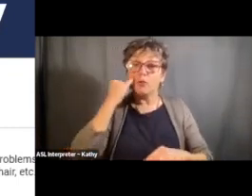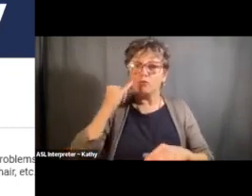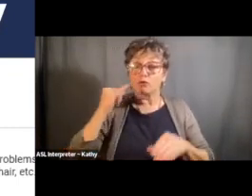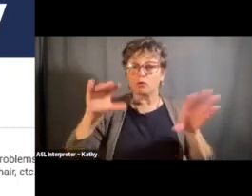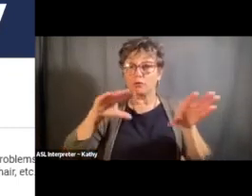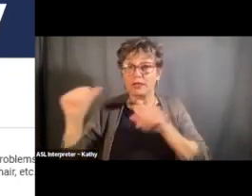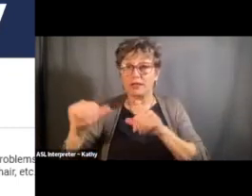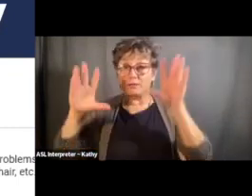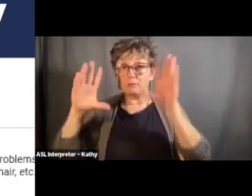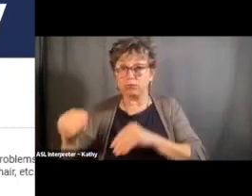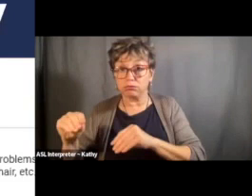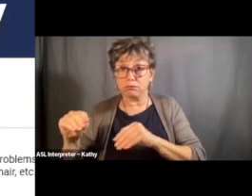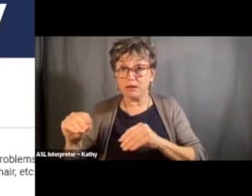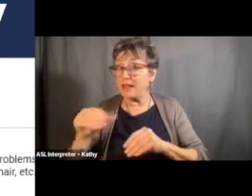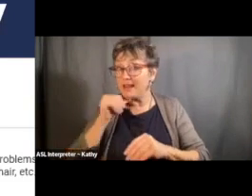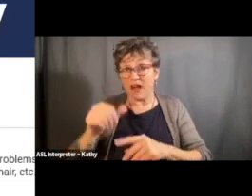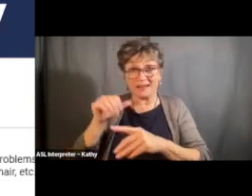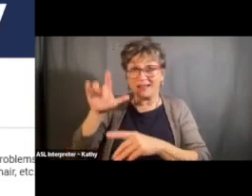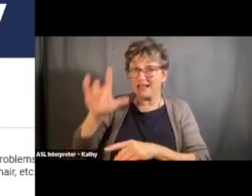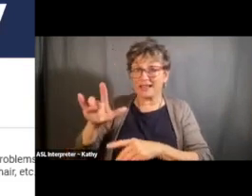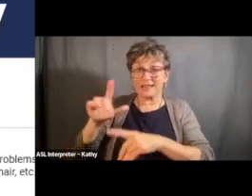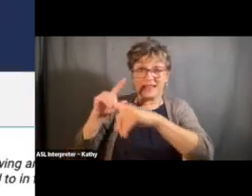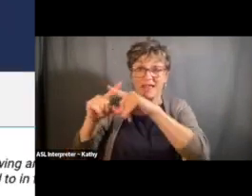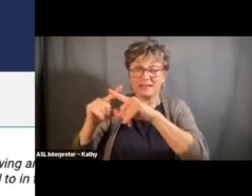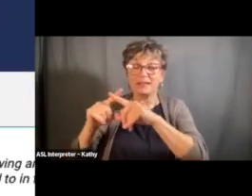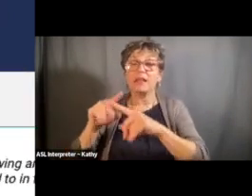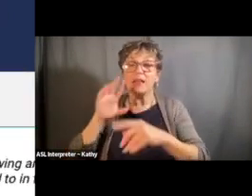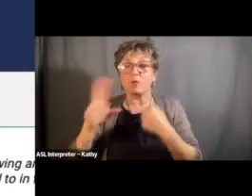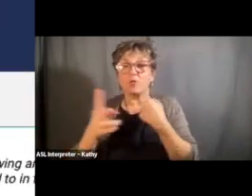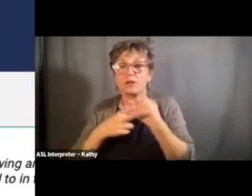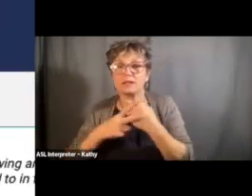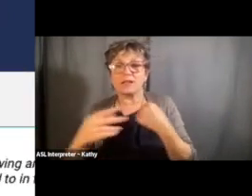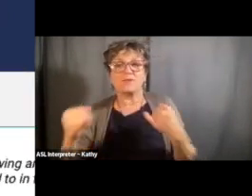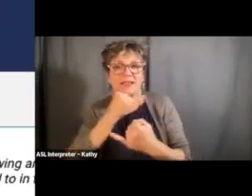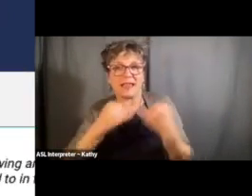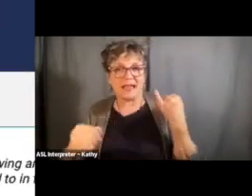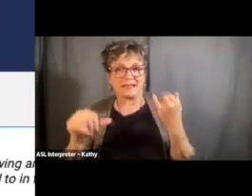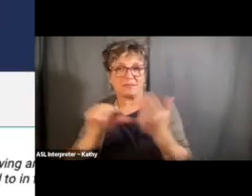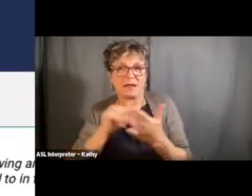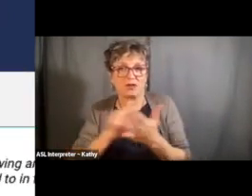completed page so you will not lose data. Toward